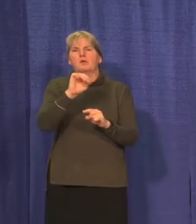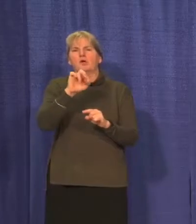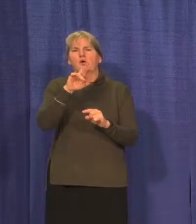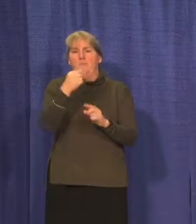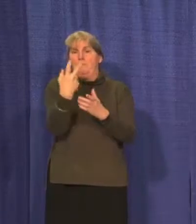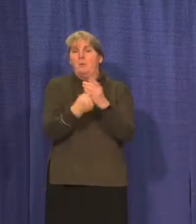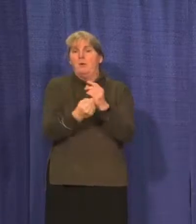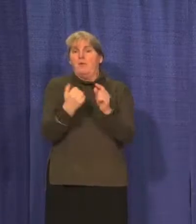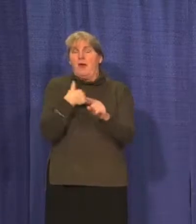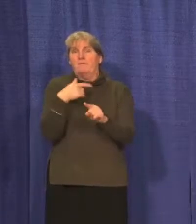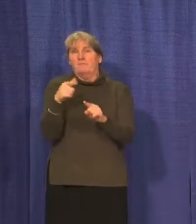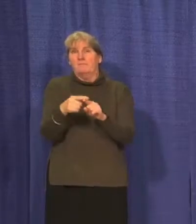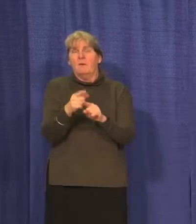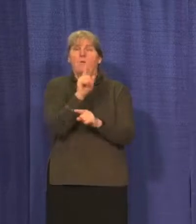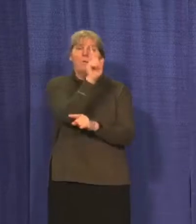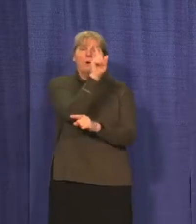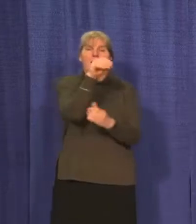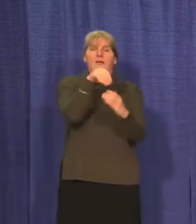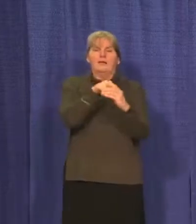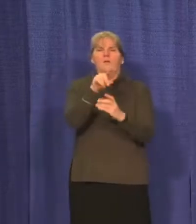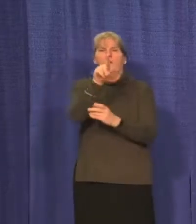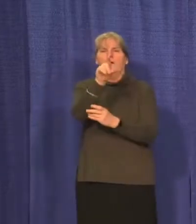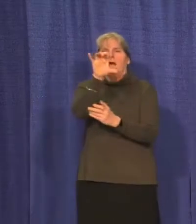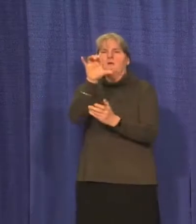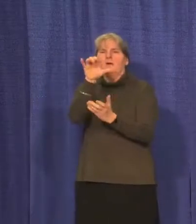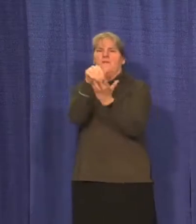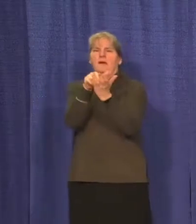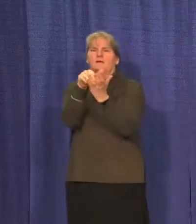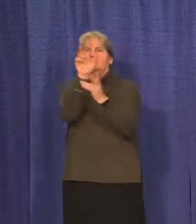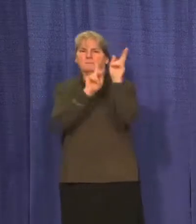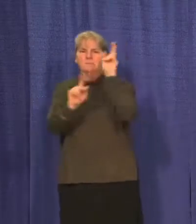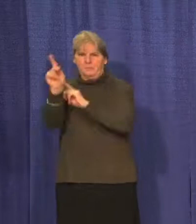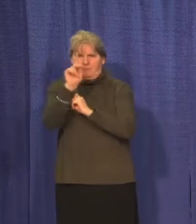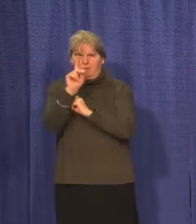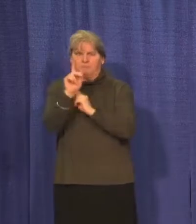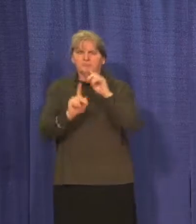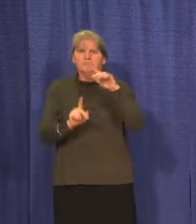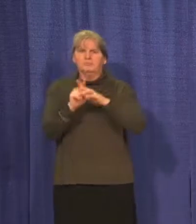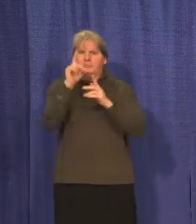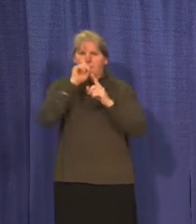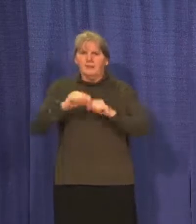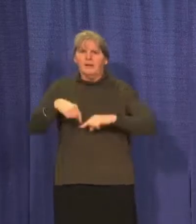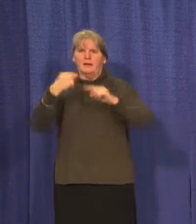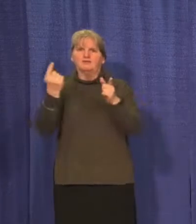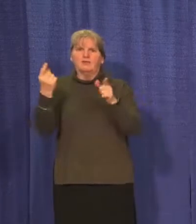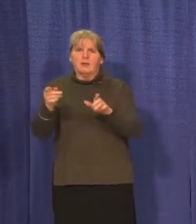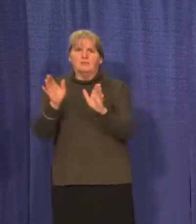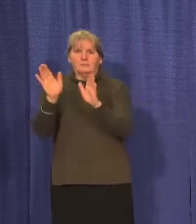Moderna projects, at a rate of about one per 100,000 individuals vaccinated.